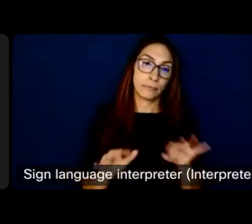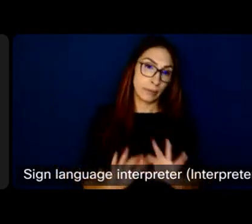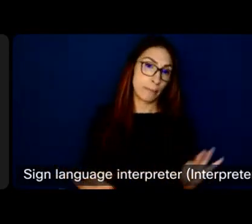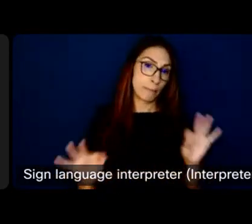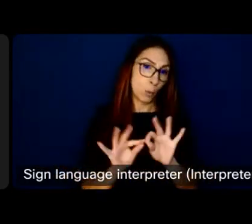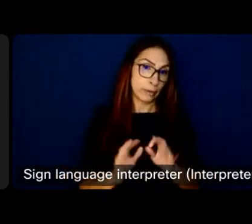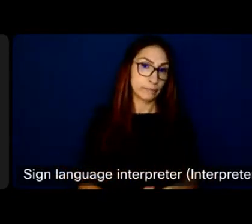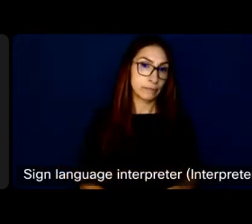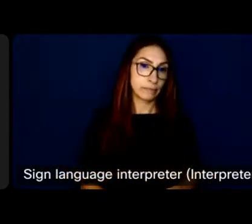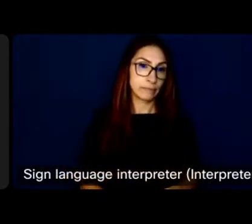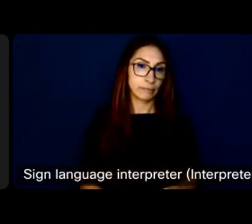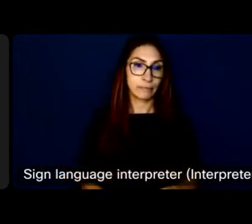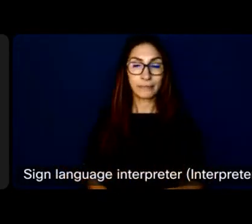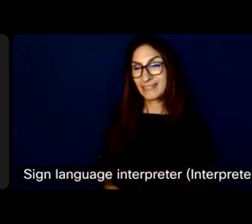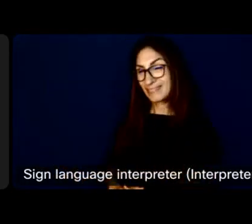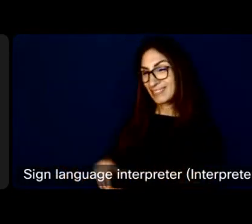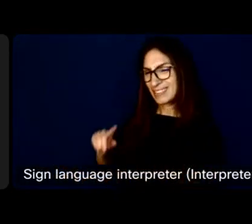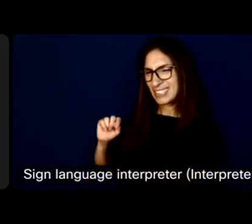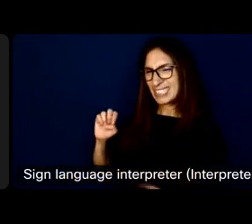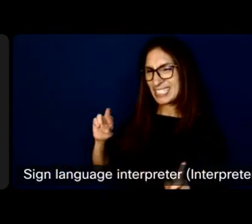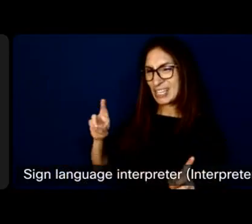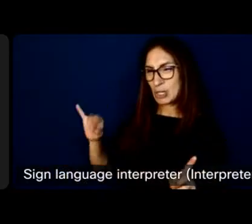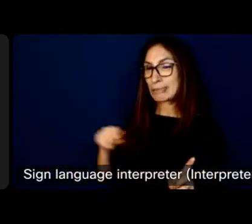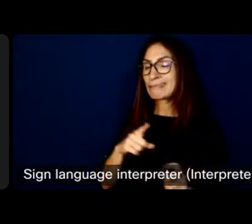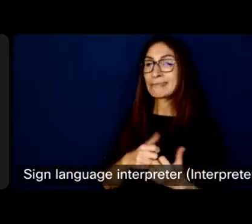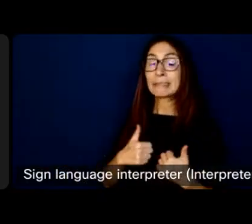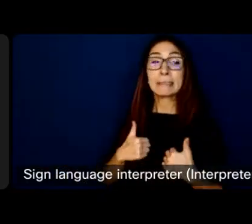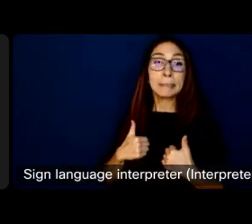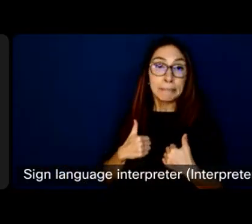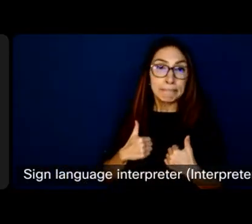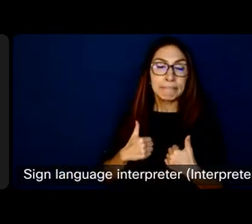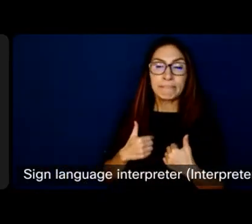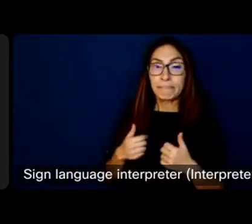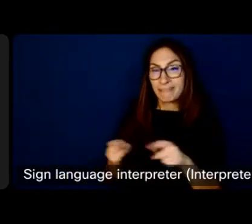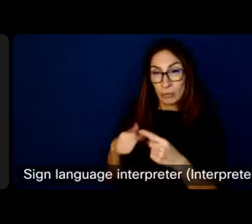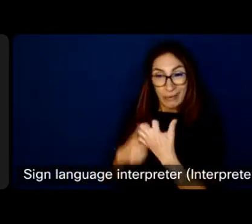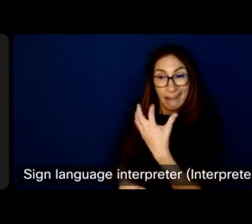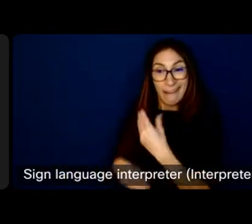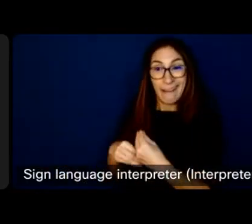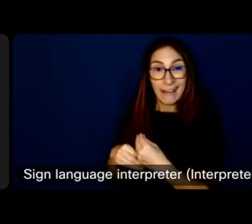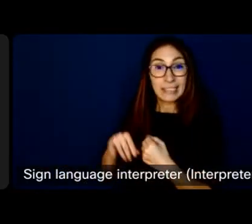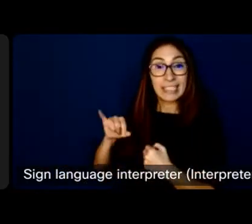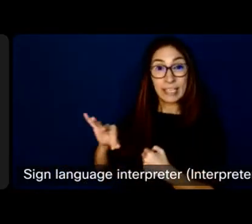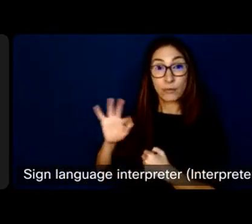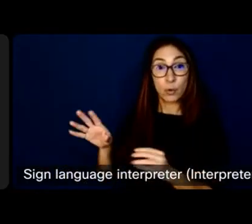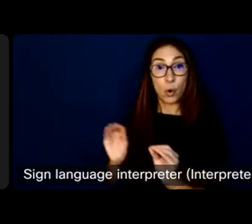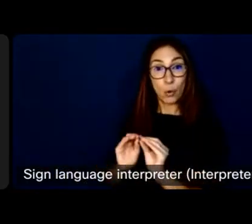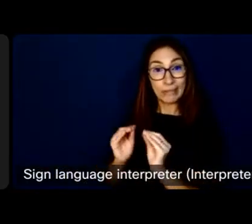organization ever does surveys to get input from the clients